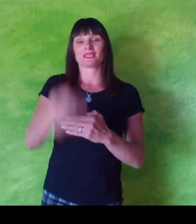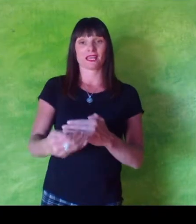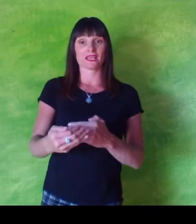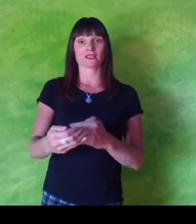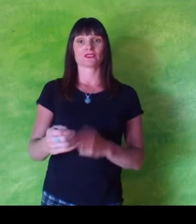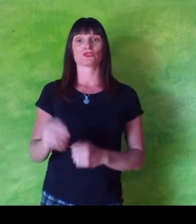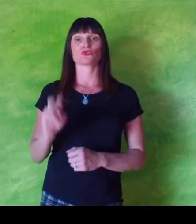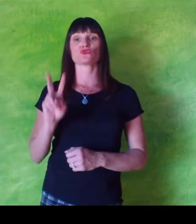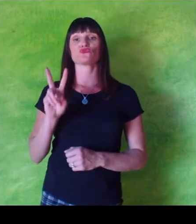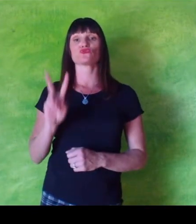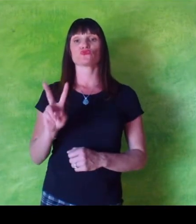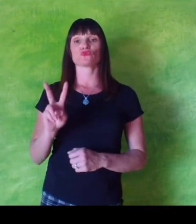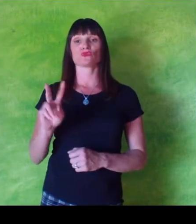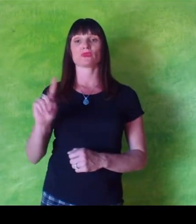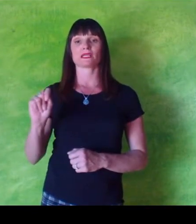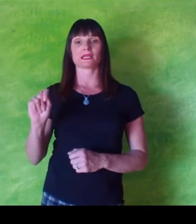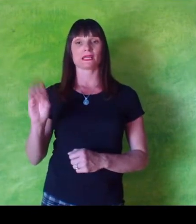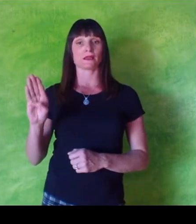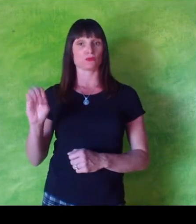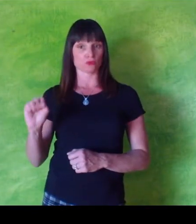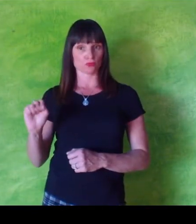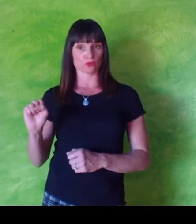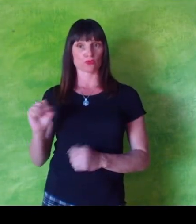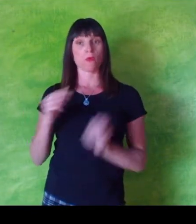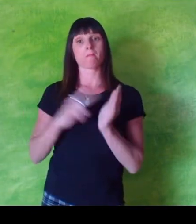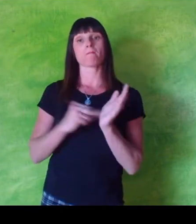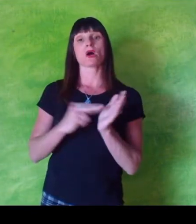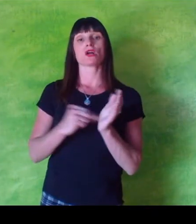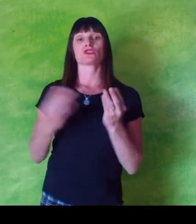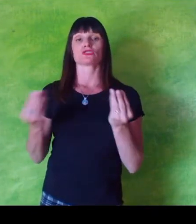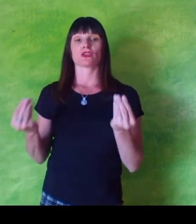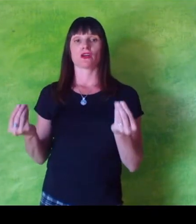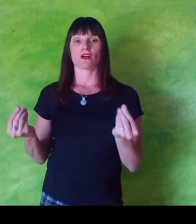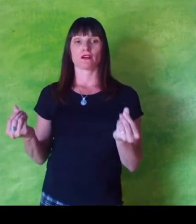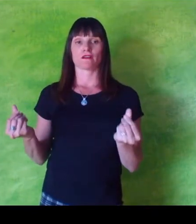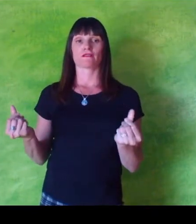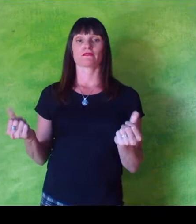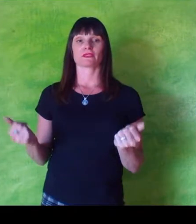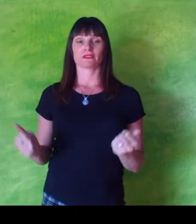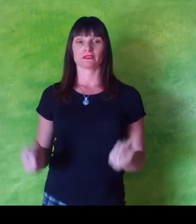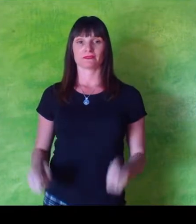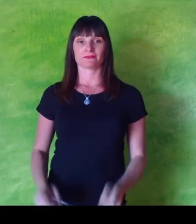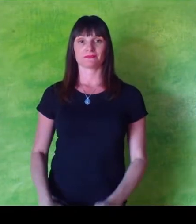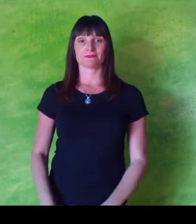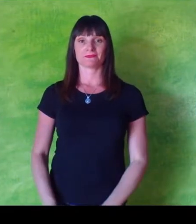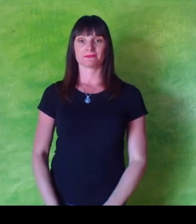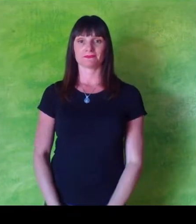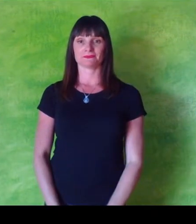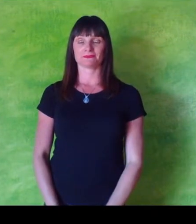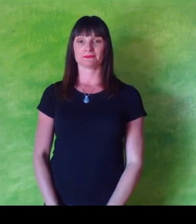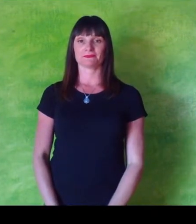And about 2 tablespoons of warm, softened butter